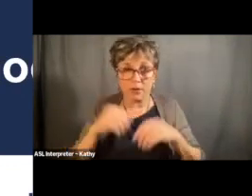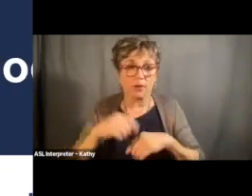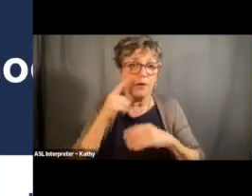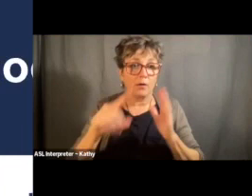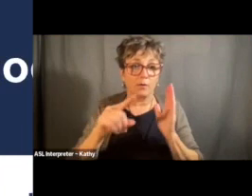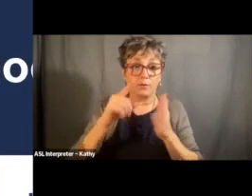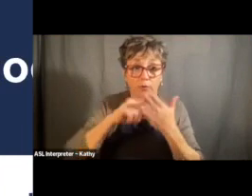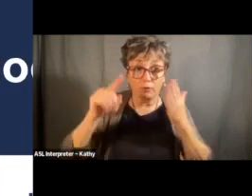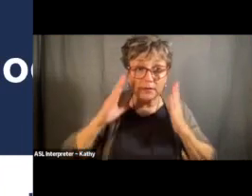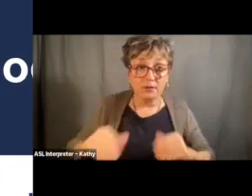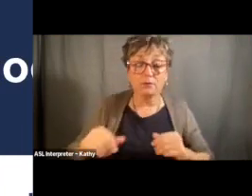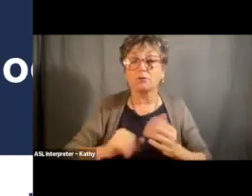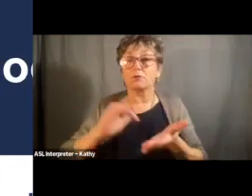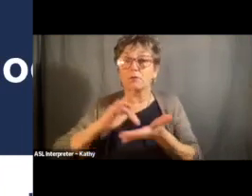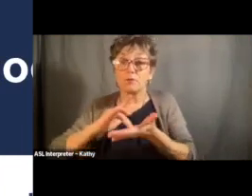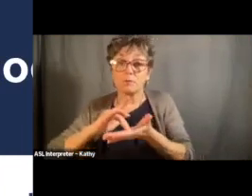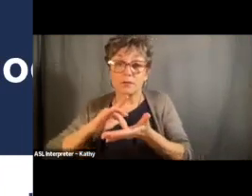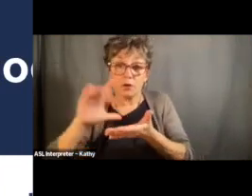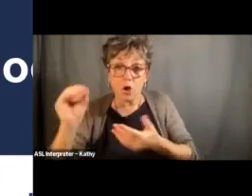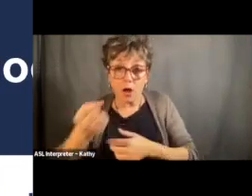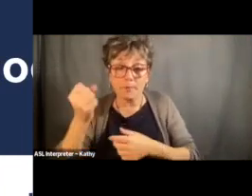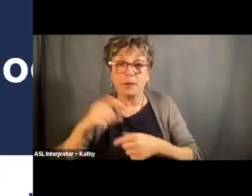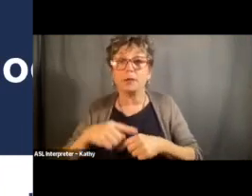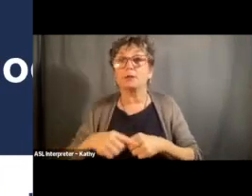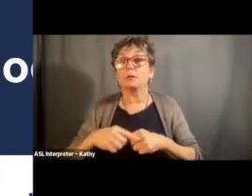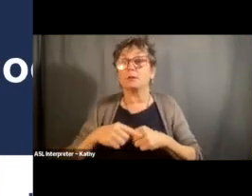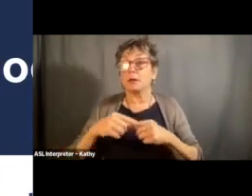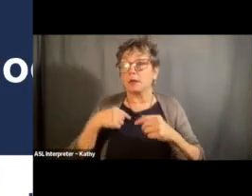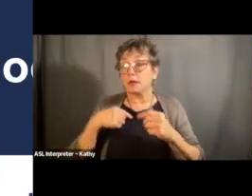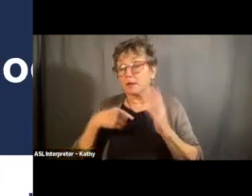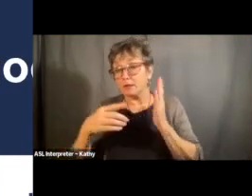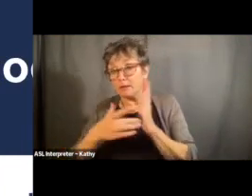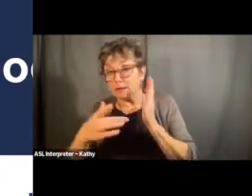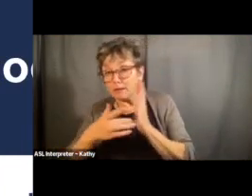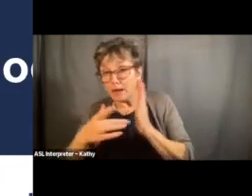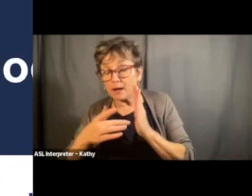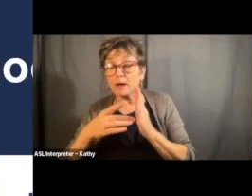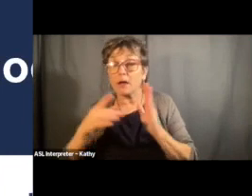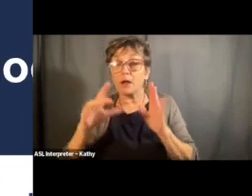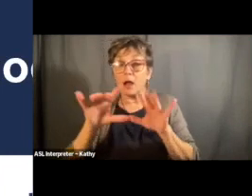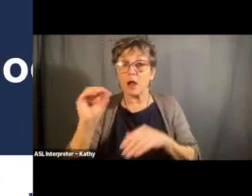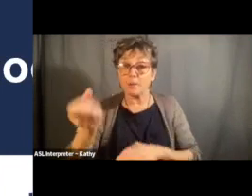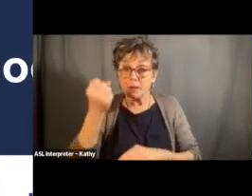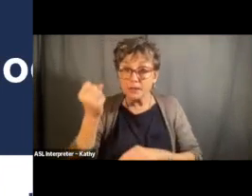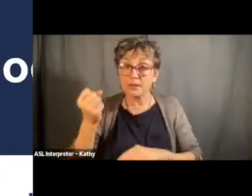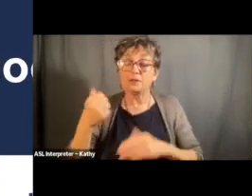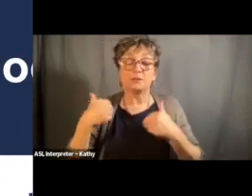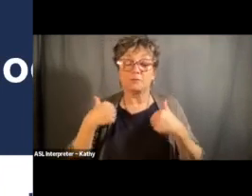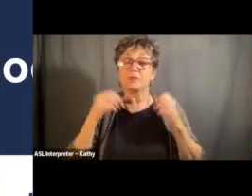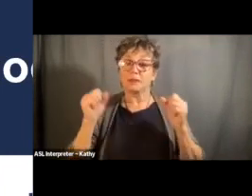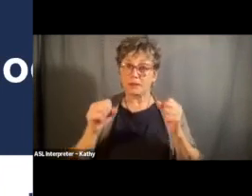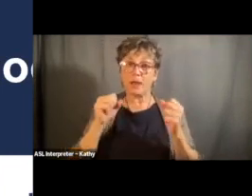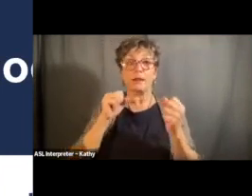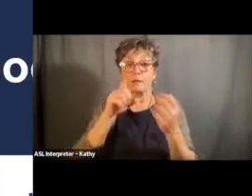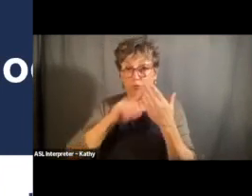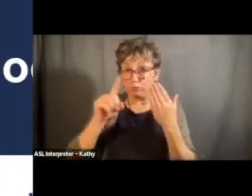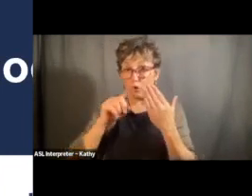or biotech researchers - all have equal access at no cost to this data. Again all data would